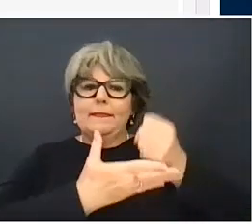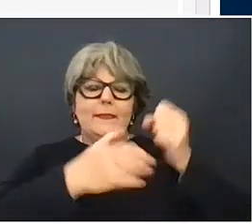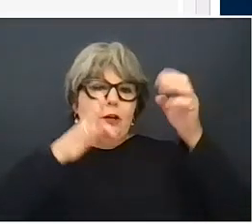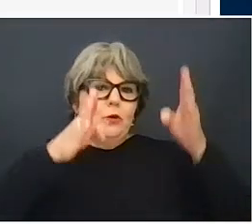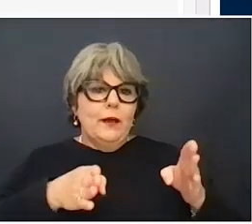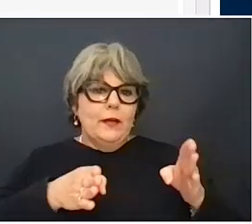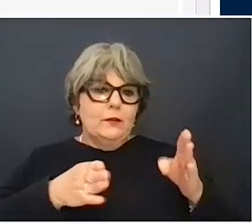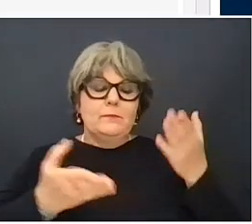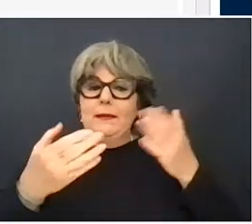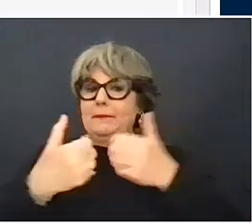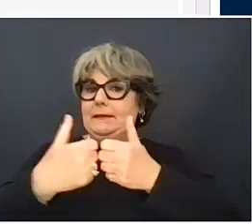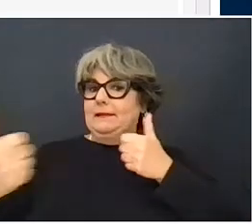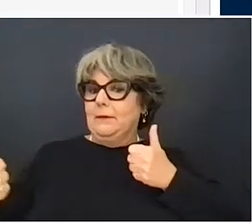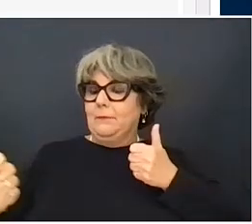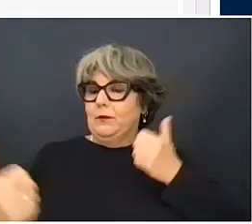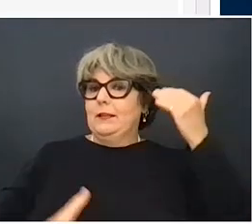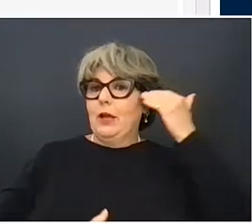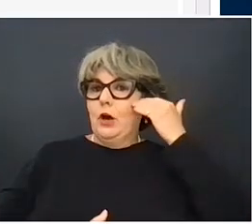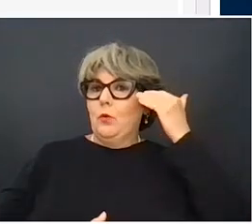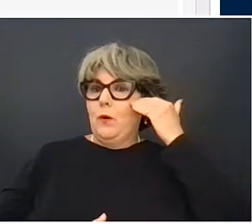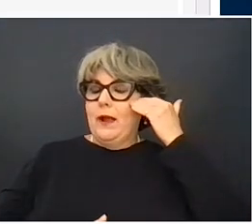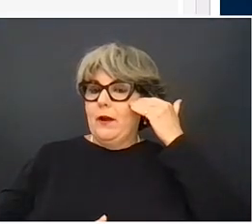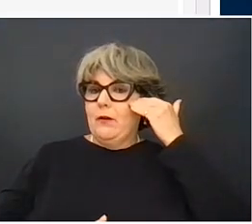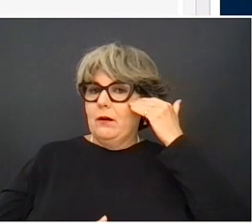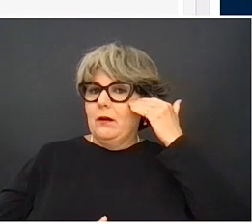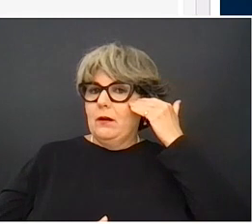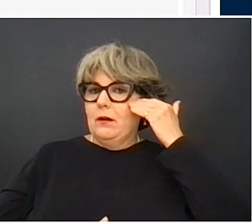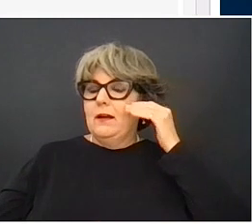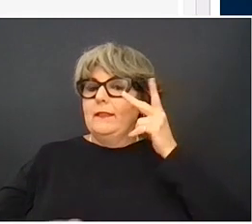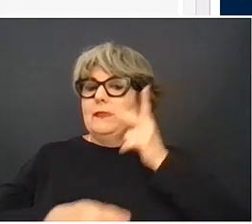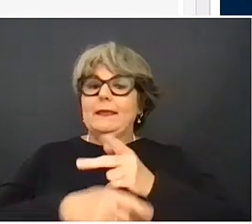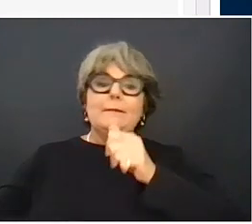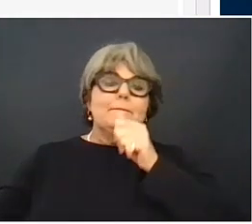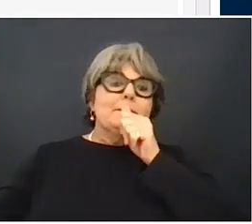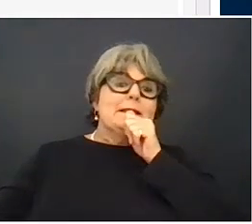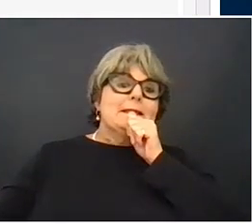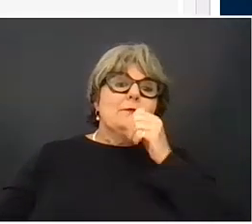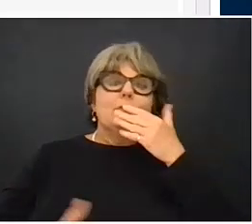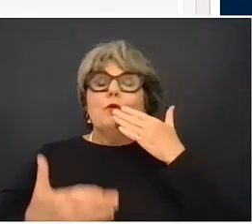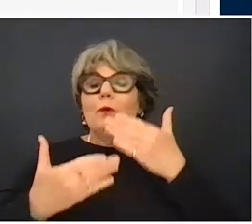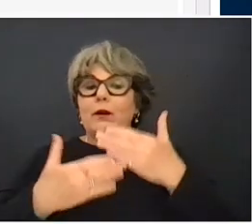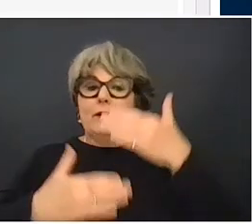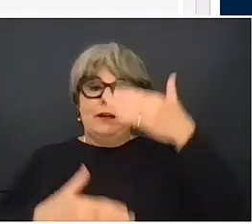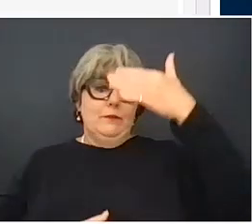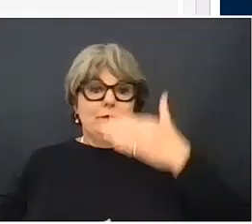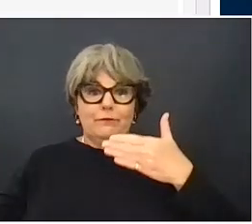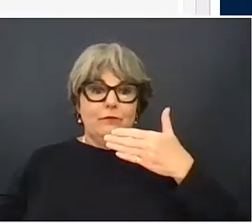aware of it, but if they were, they certainly kept the secret well, because it was Frontline that exposed it before we